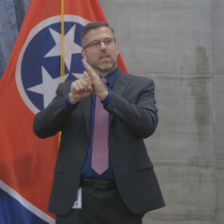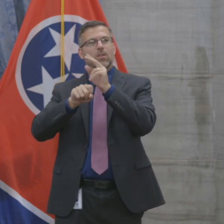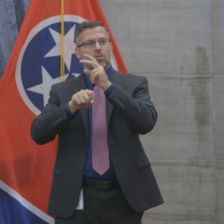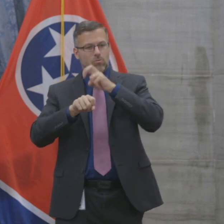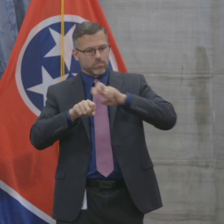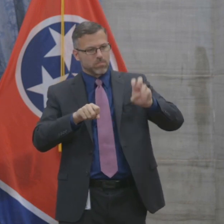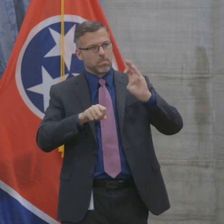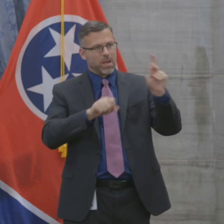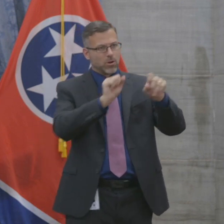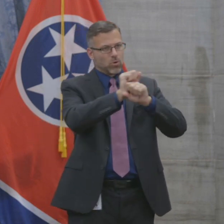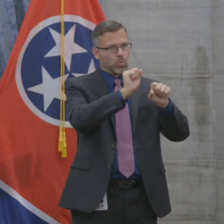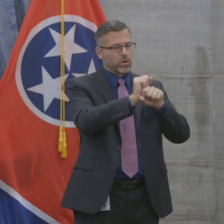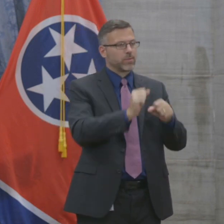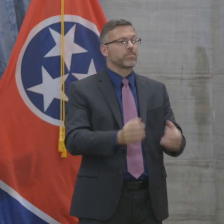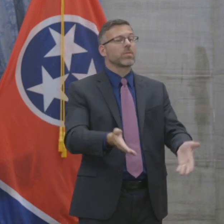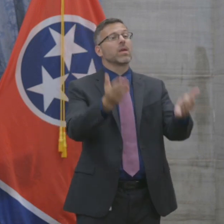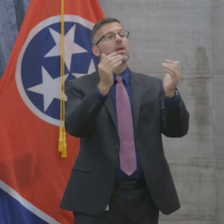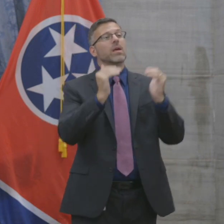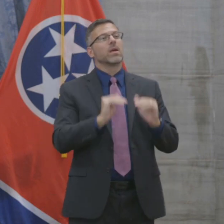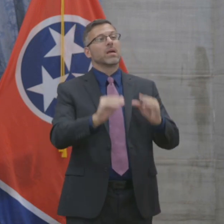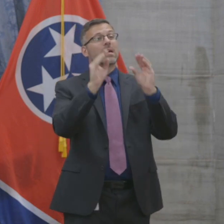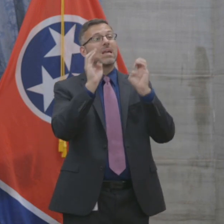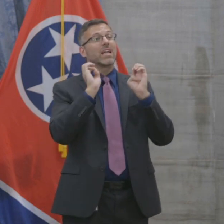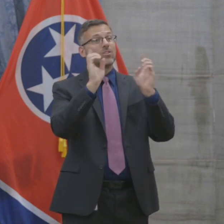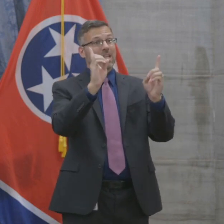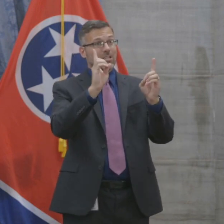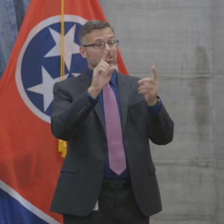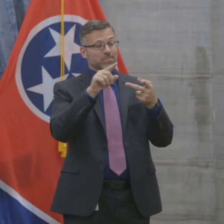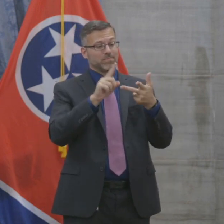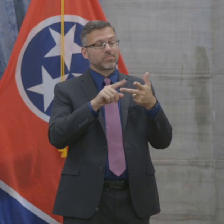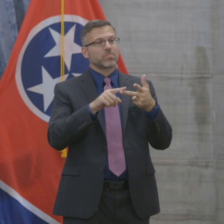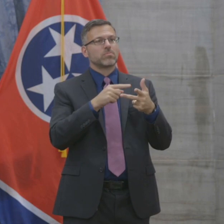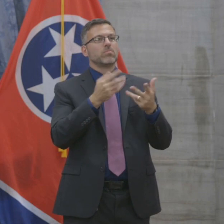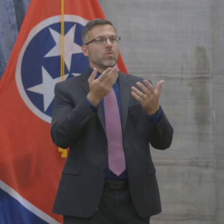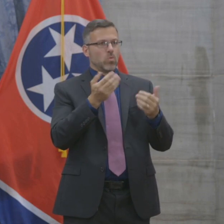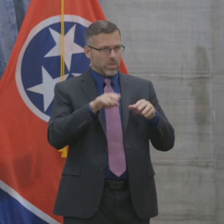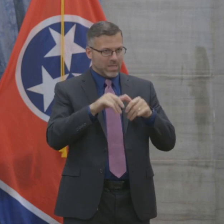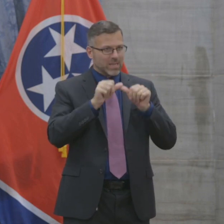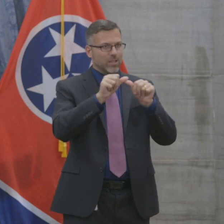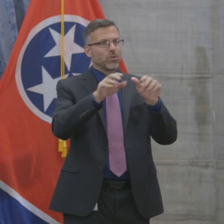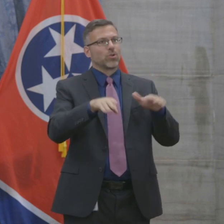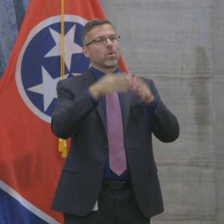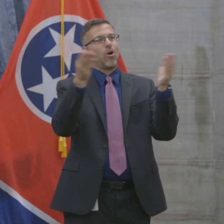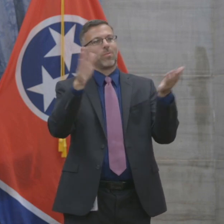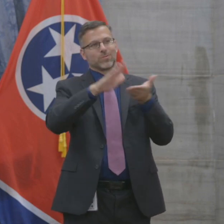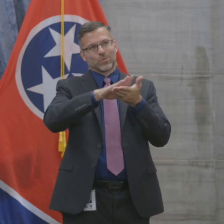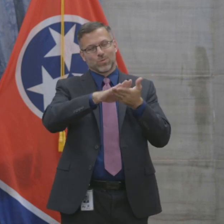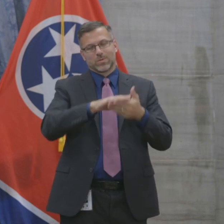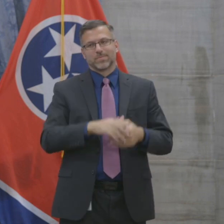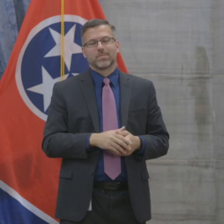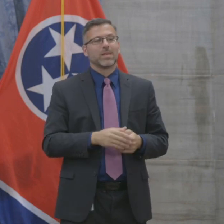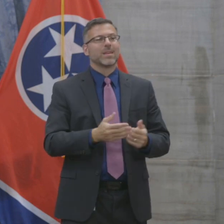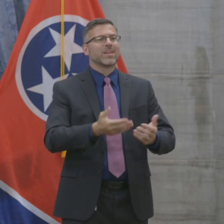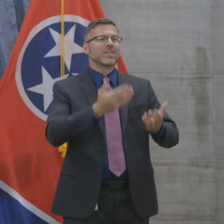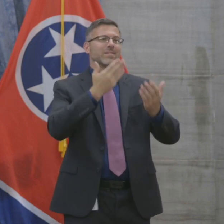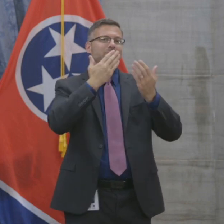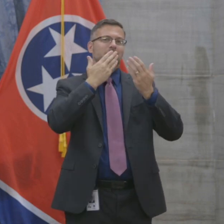department temporarily suspended the work search requirement associated with unemployment benefits. But as the process of